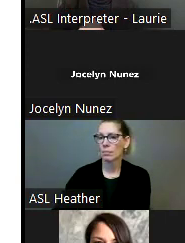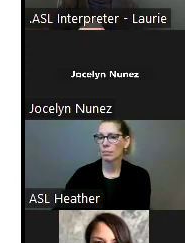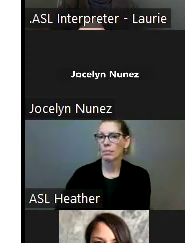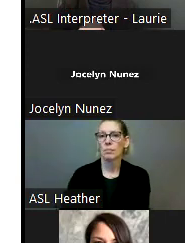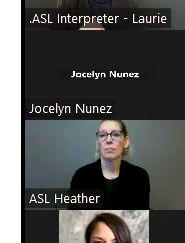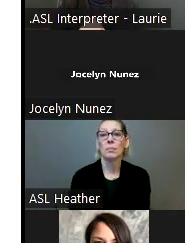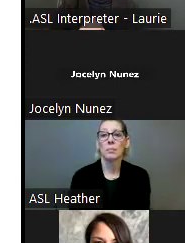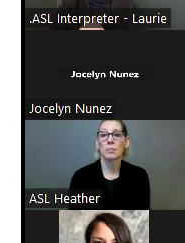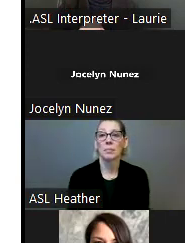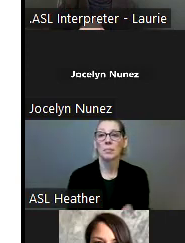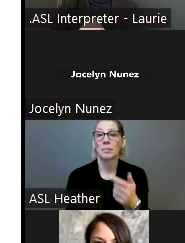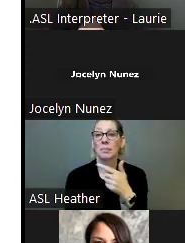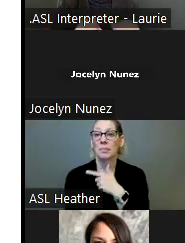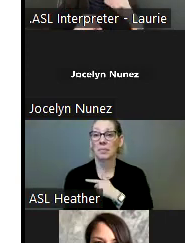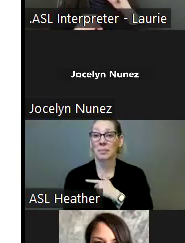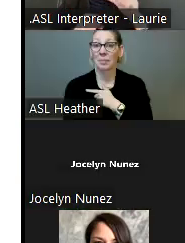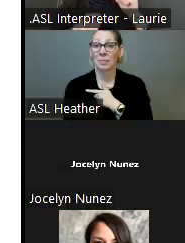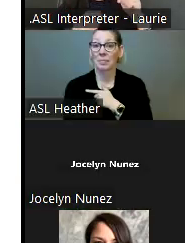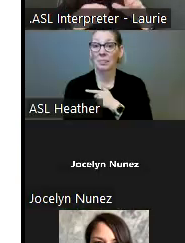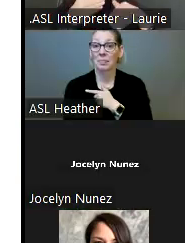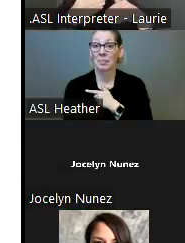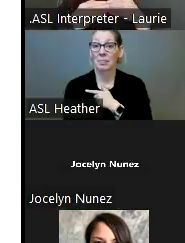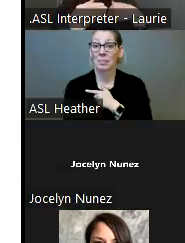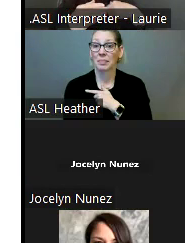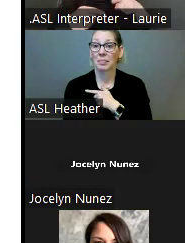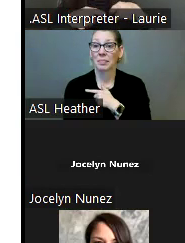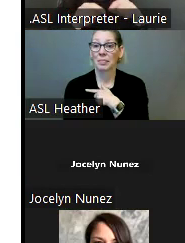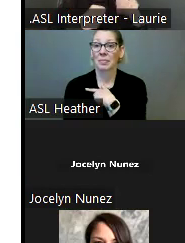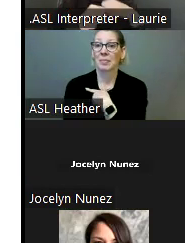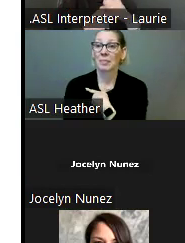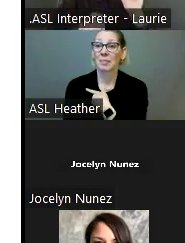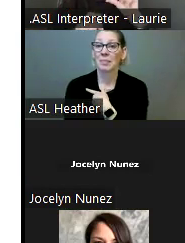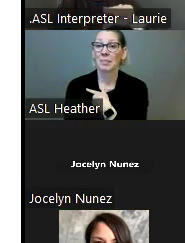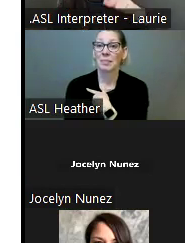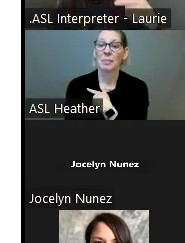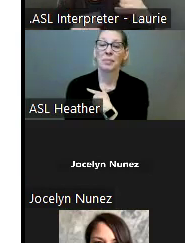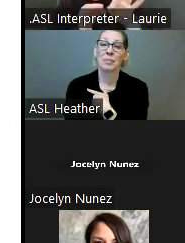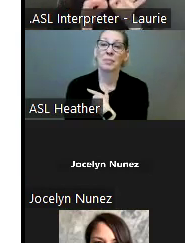but how do we get that throughout the year? Those are some quick wins to get started.